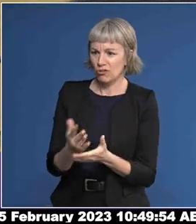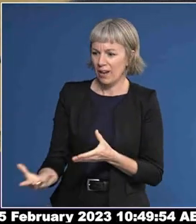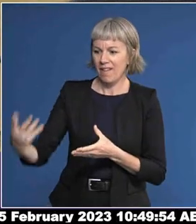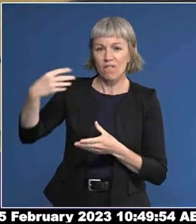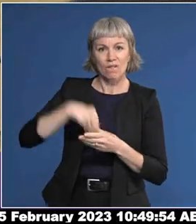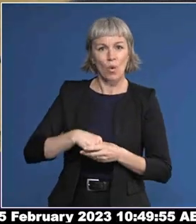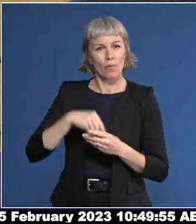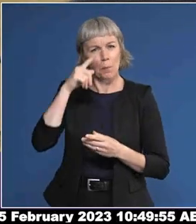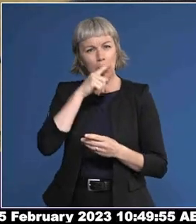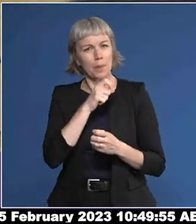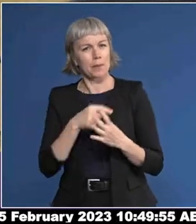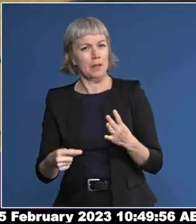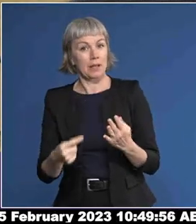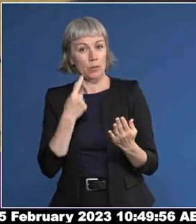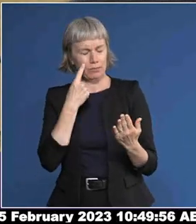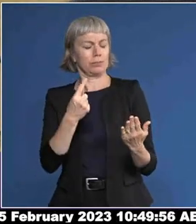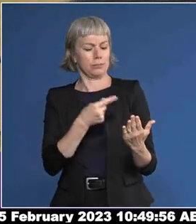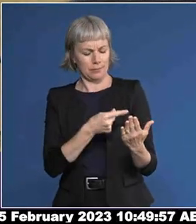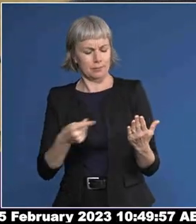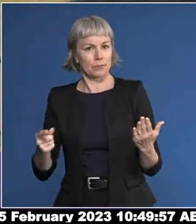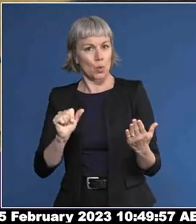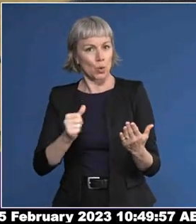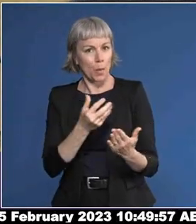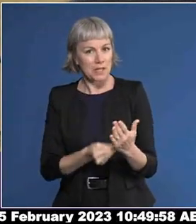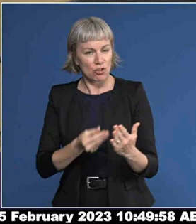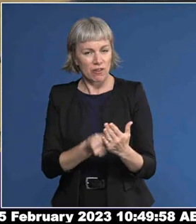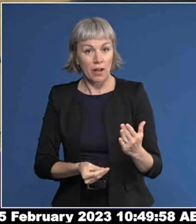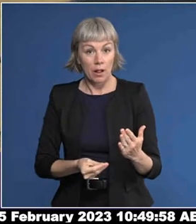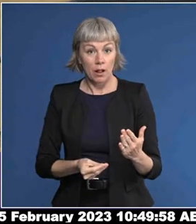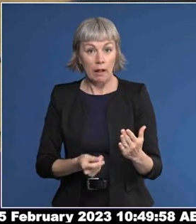So is that an oversight in the new strategy and matrix? Yes, look, it probably is an oversight.